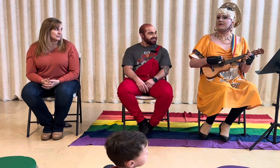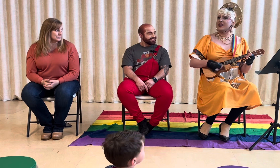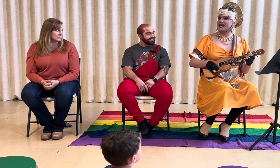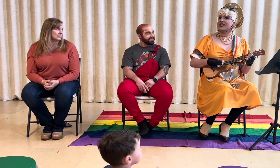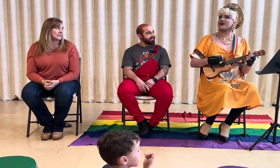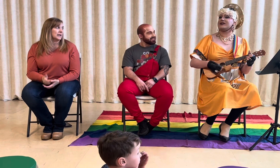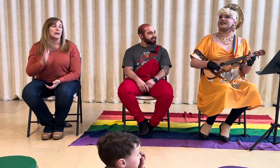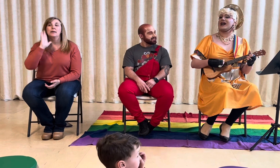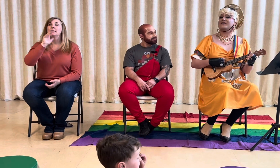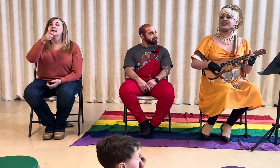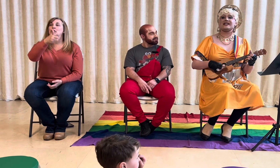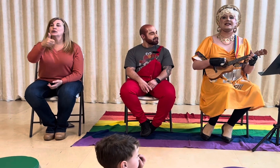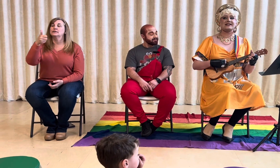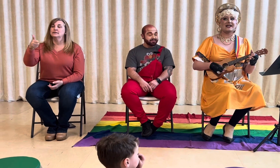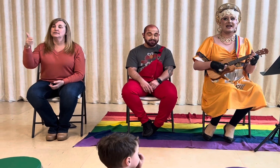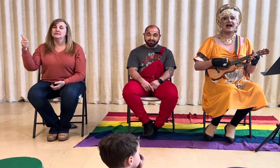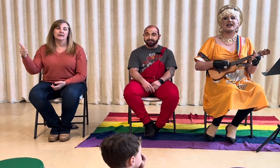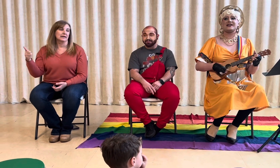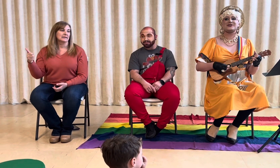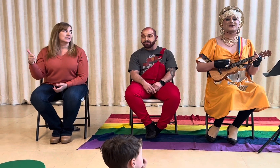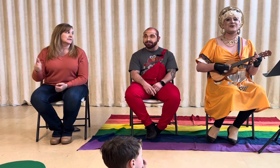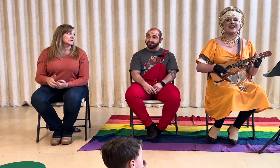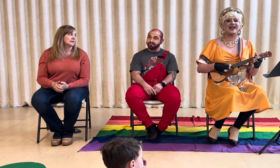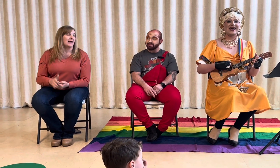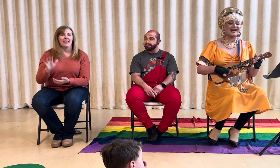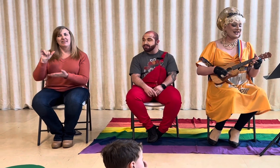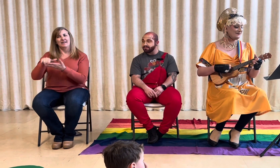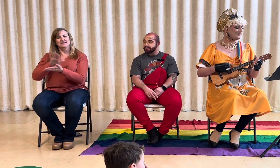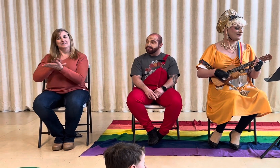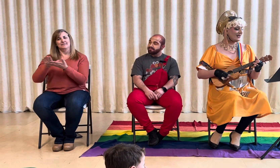Being yourself, it is the nicer way...